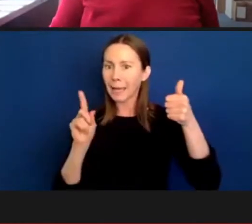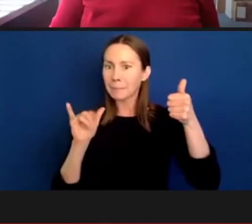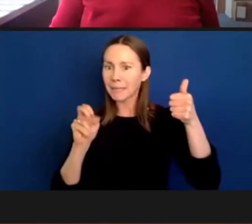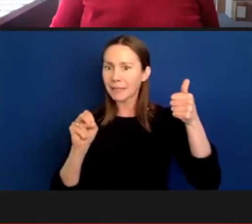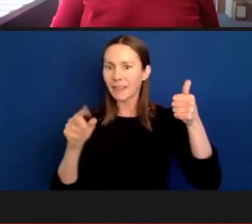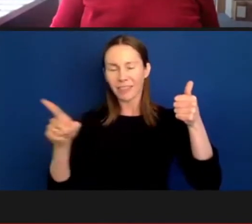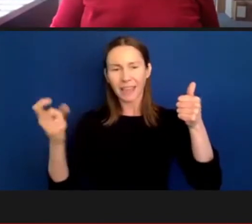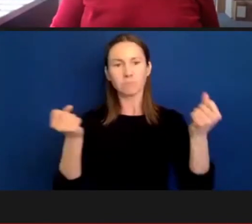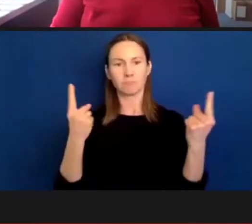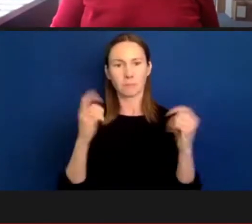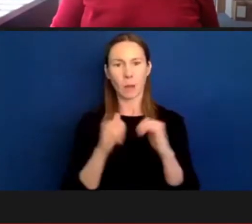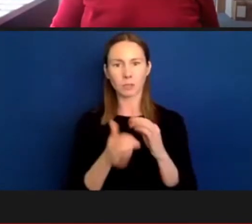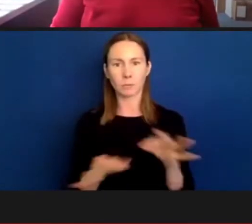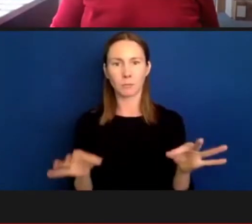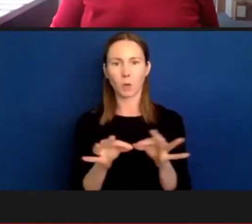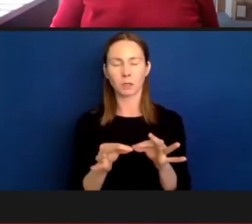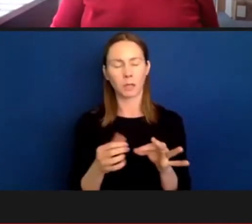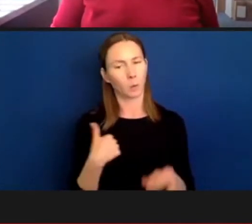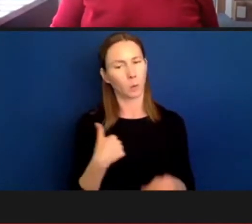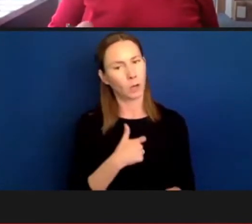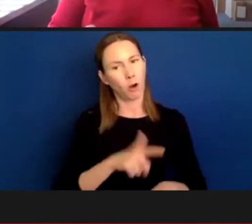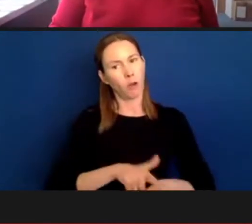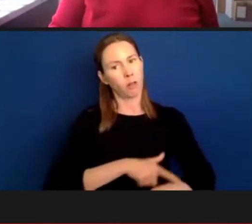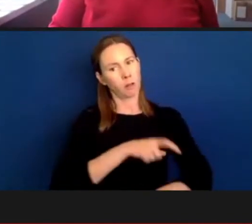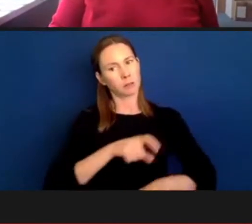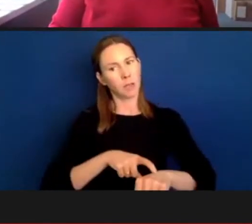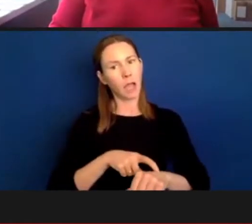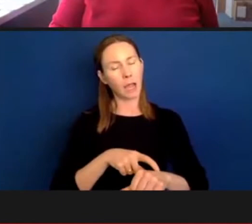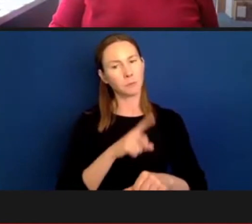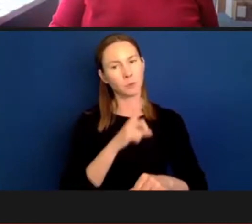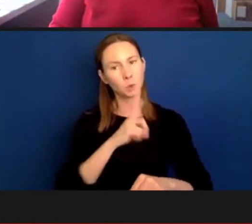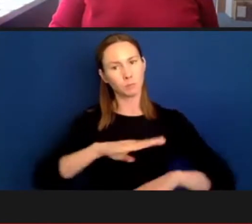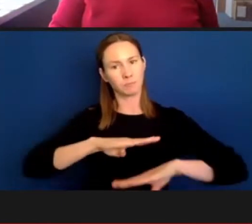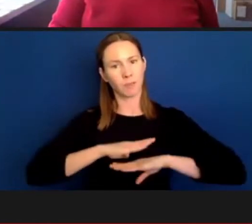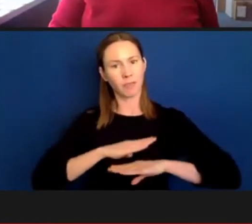And we're far away from realizing the promise of the ADA, just like we're far away from